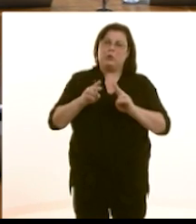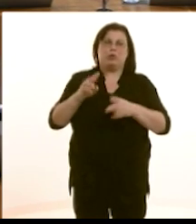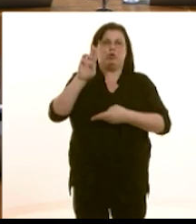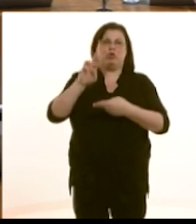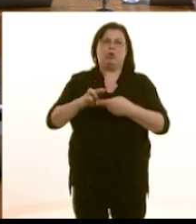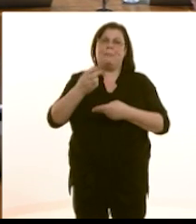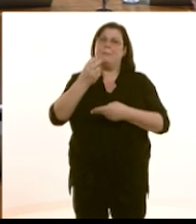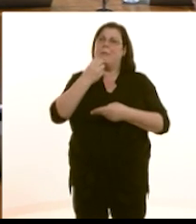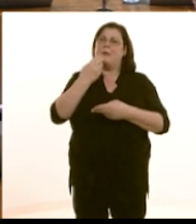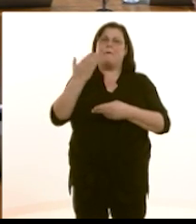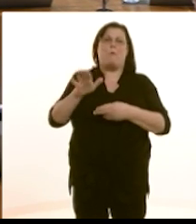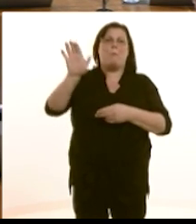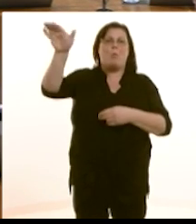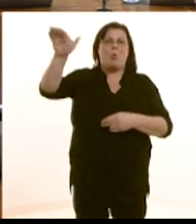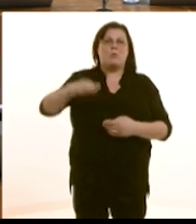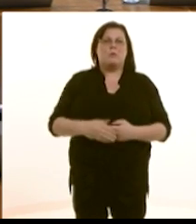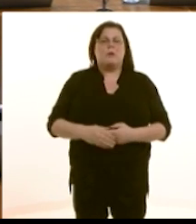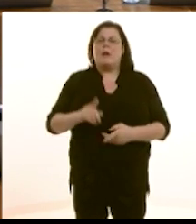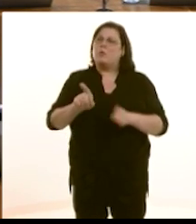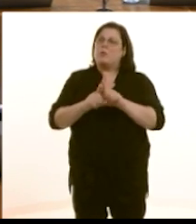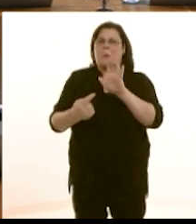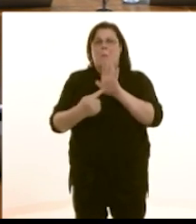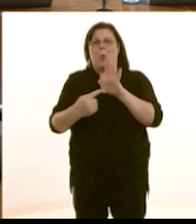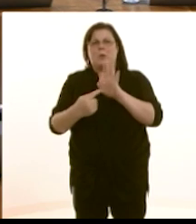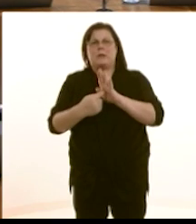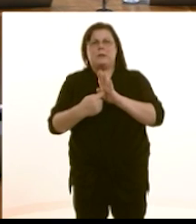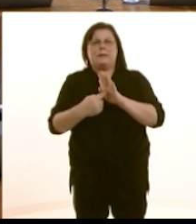fundamental issues of, for example, energy costs, are dealt with quickly.